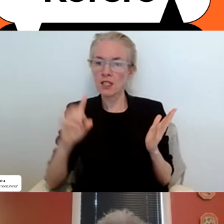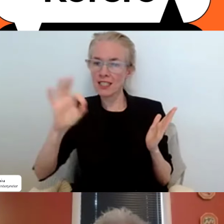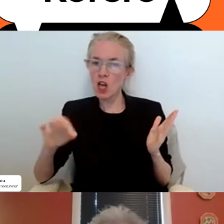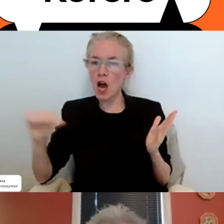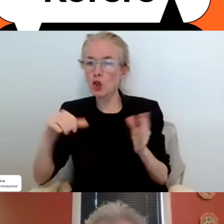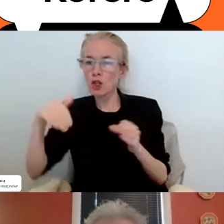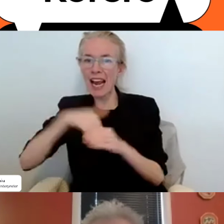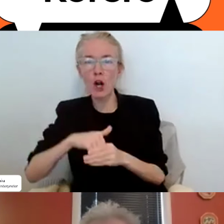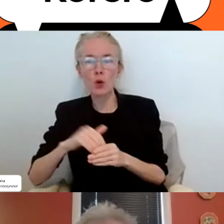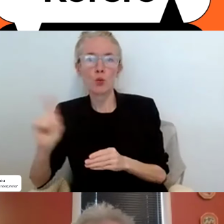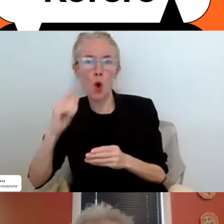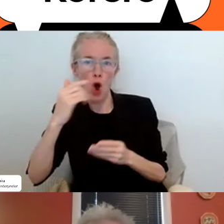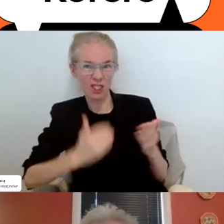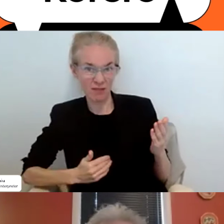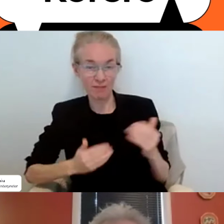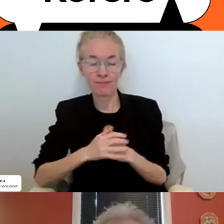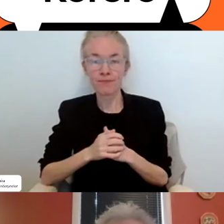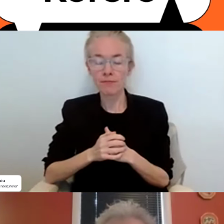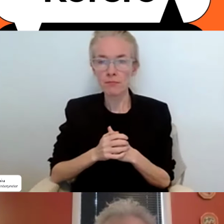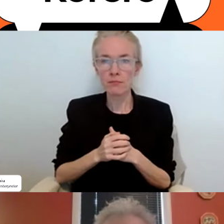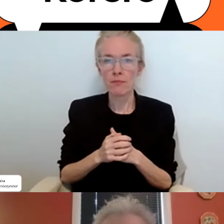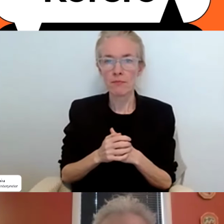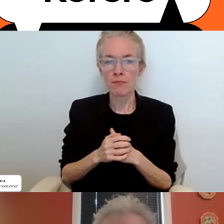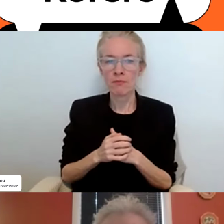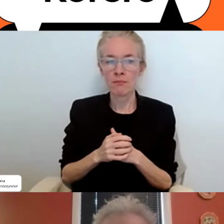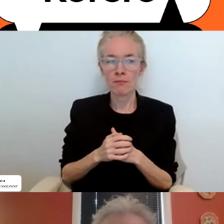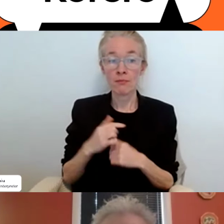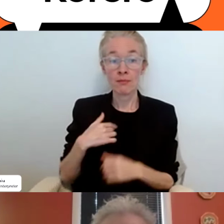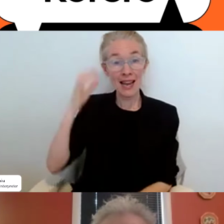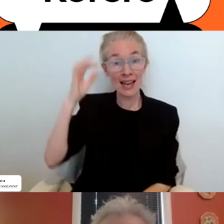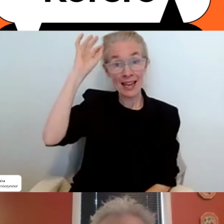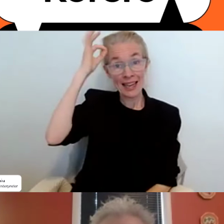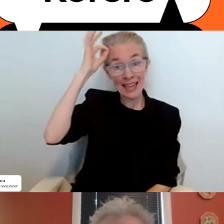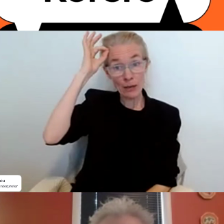the options that are available to councils is to look at and enable